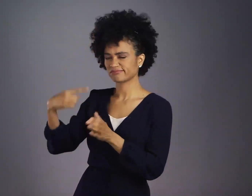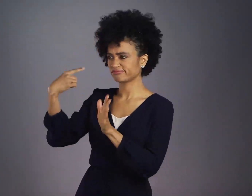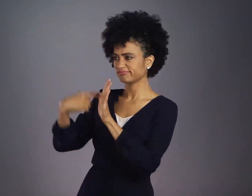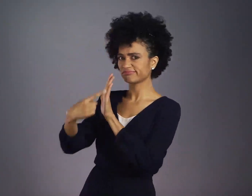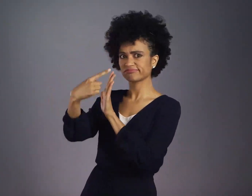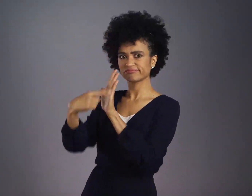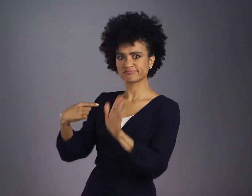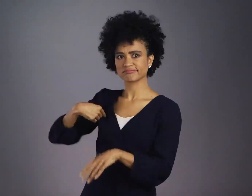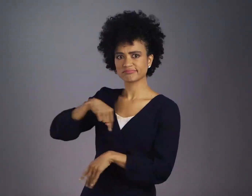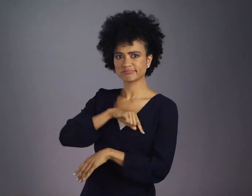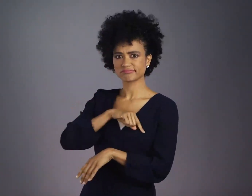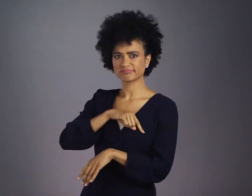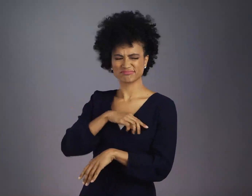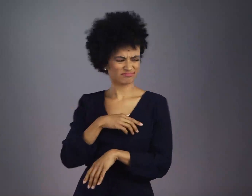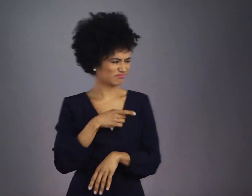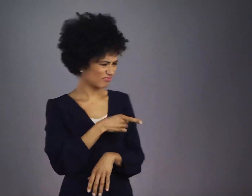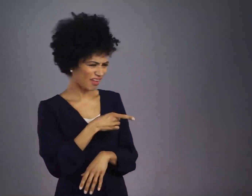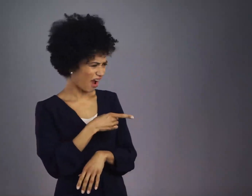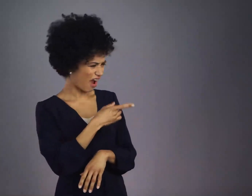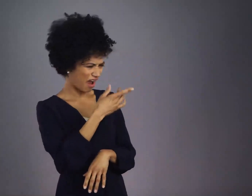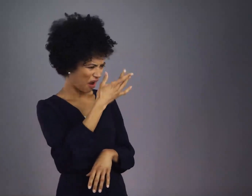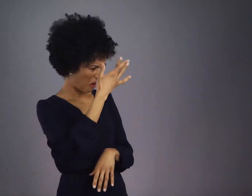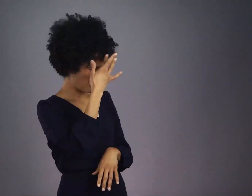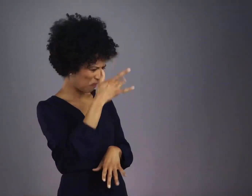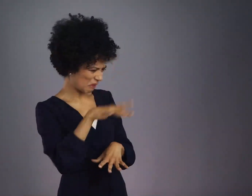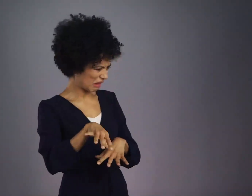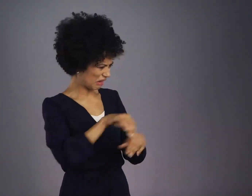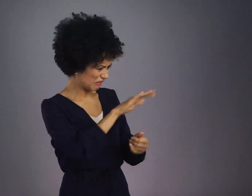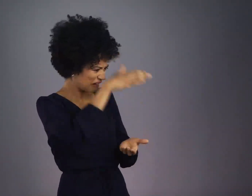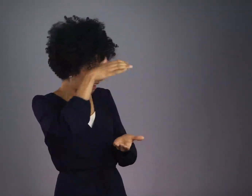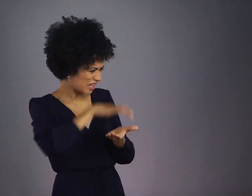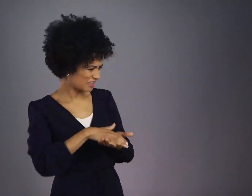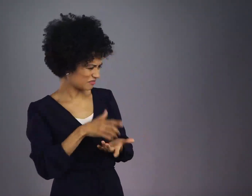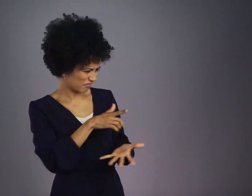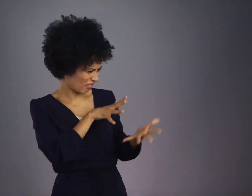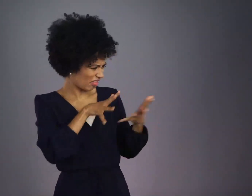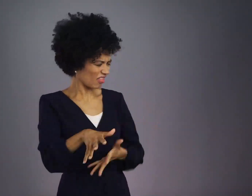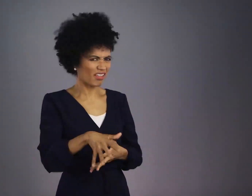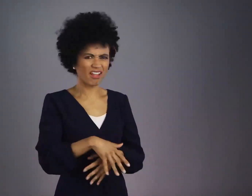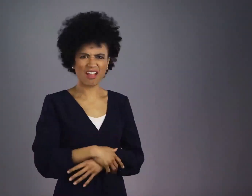Then we were severely criticized by our husband's parents for desertion.